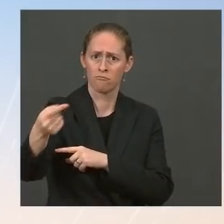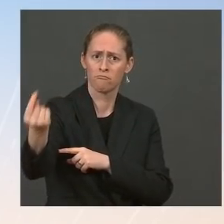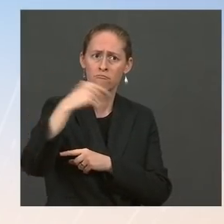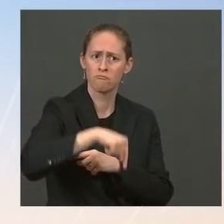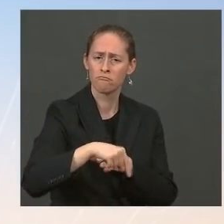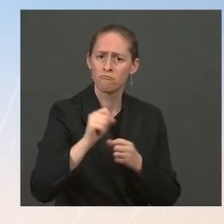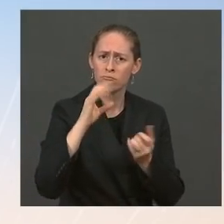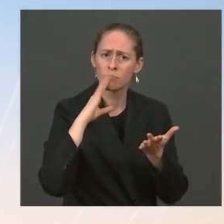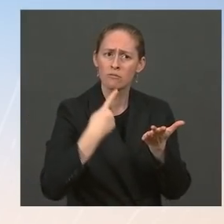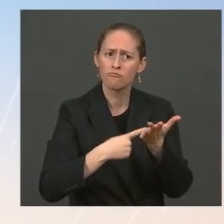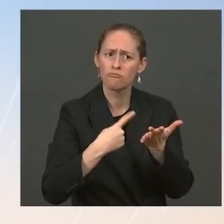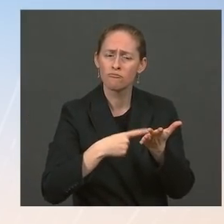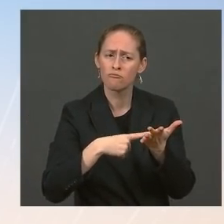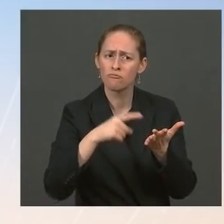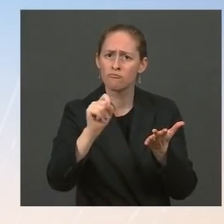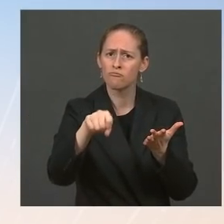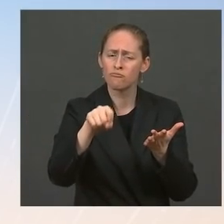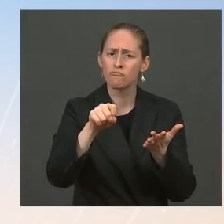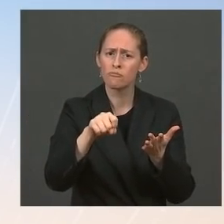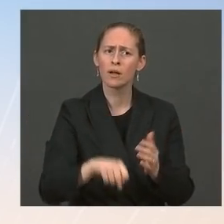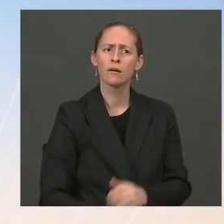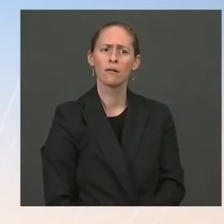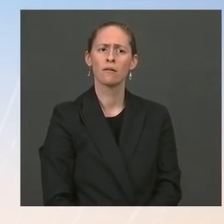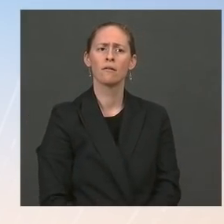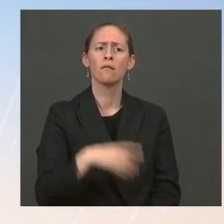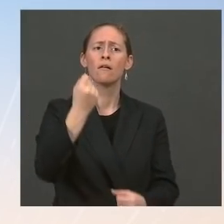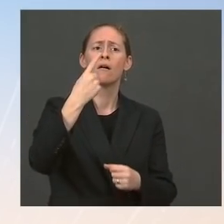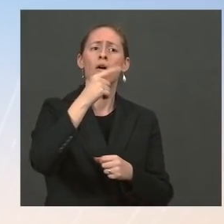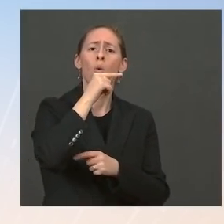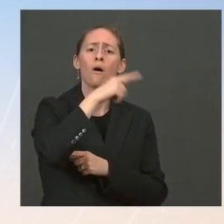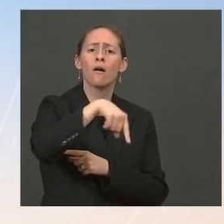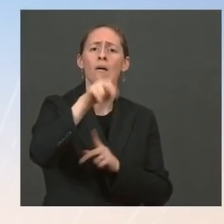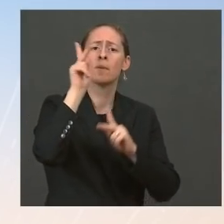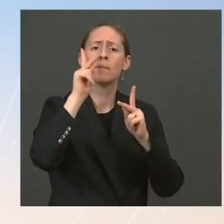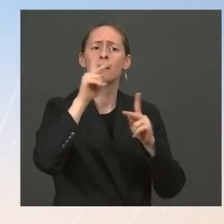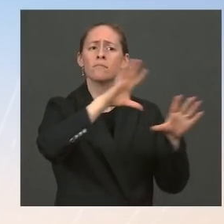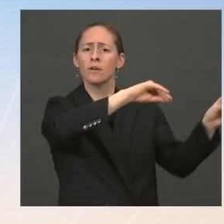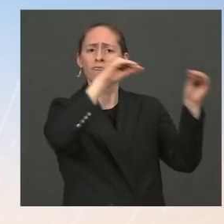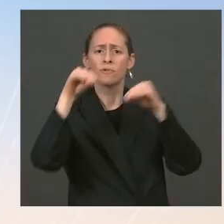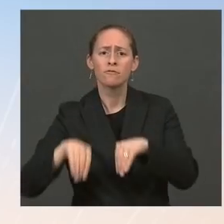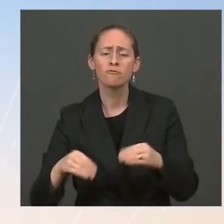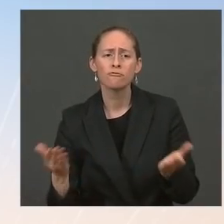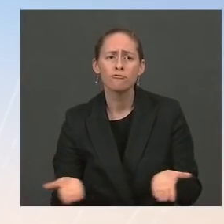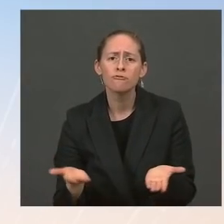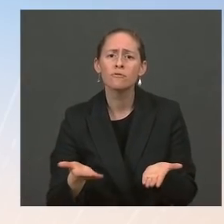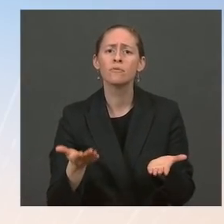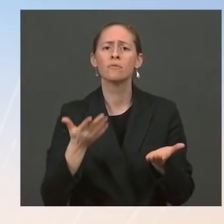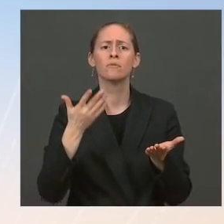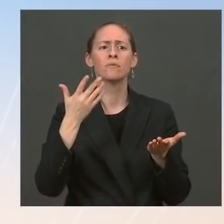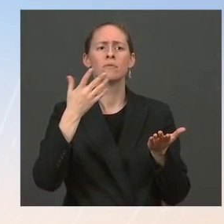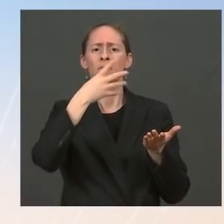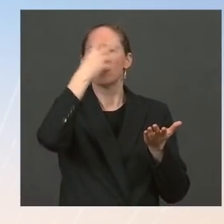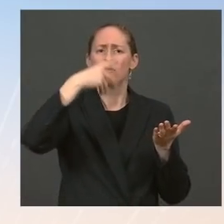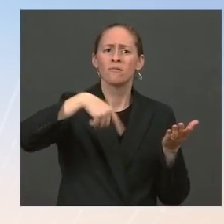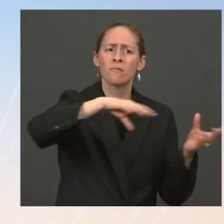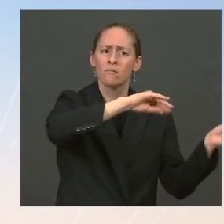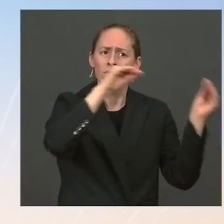about that that migration, addressing the root causes, ensuring we're doing it in a humane way but reducing the number of people